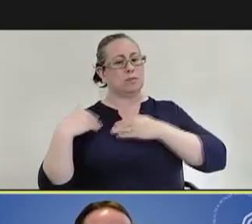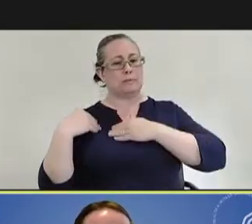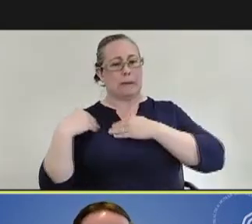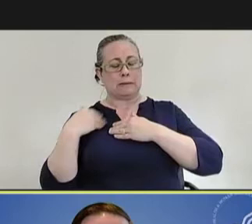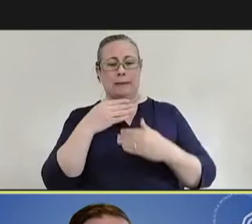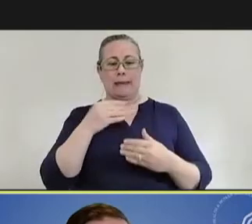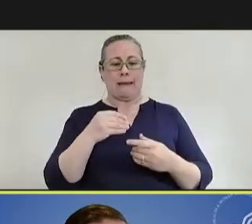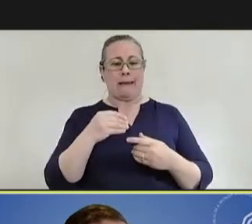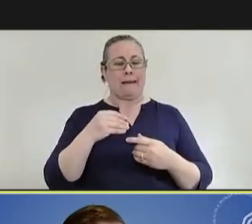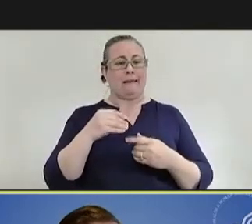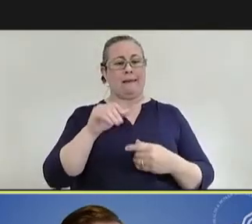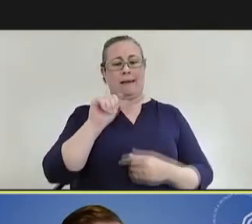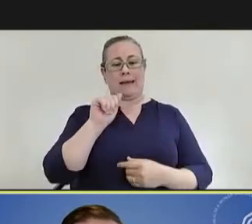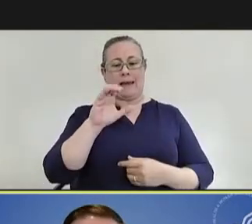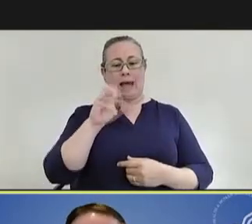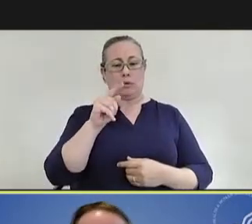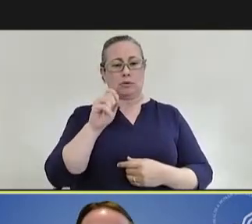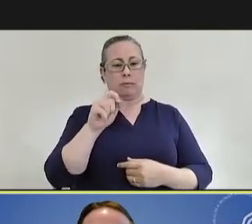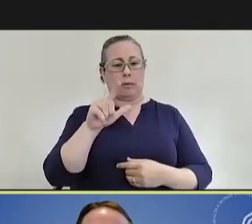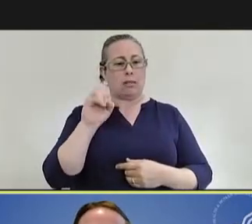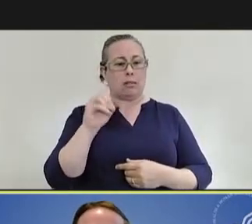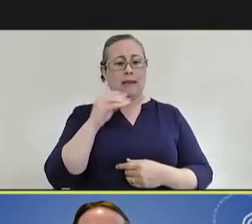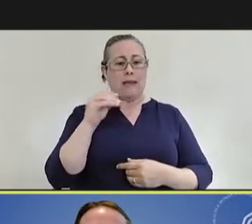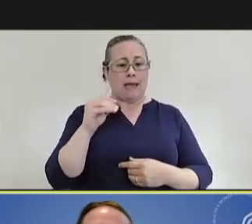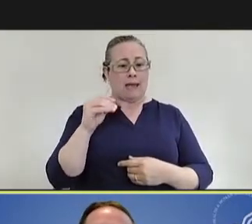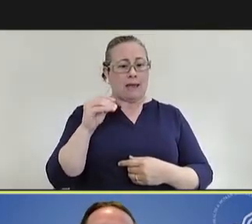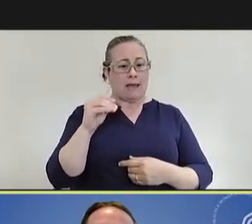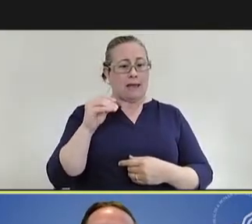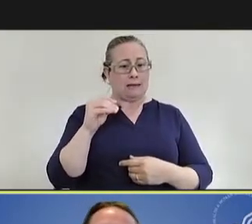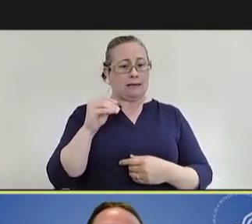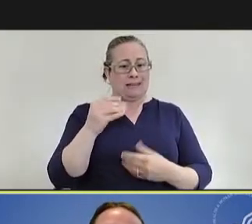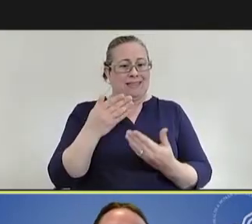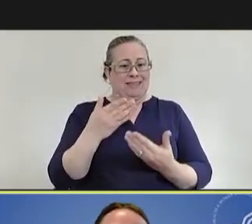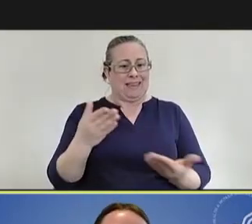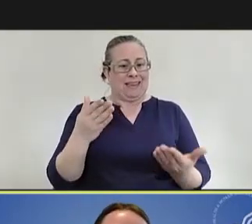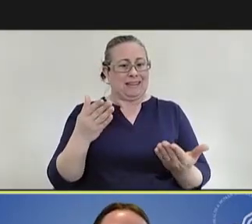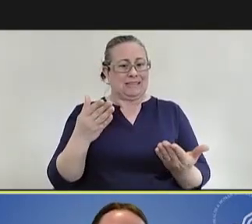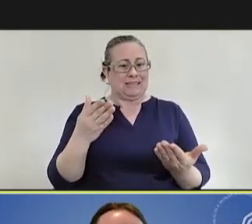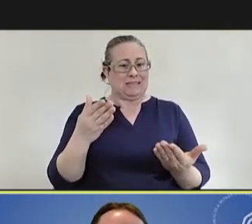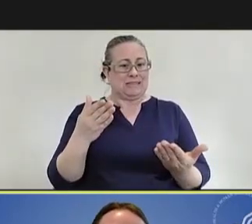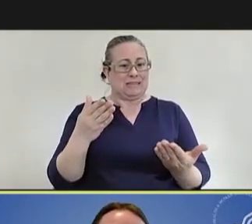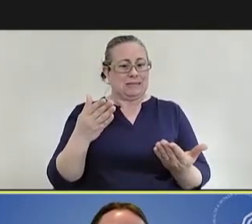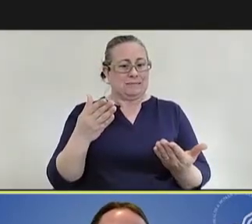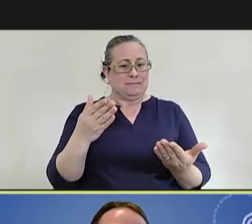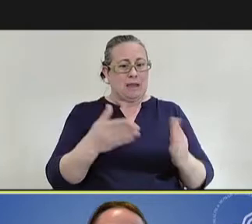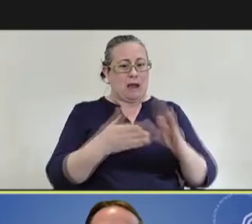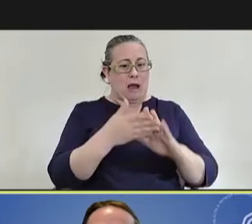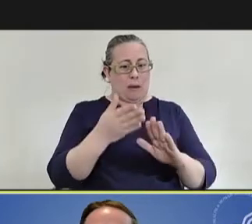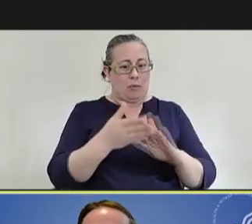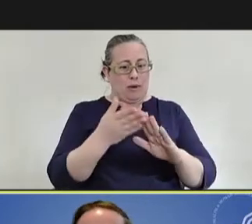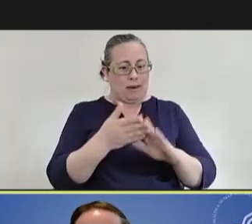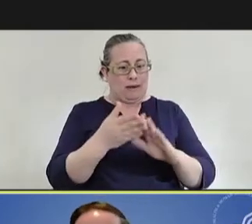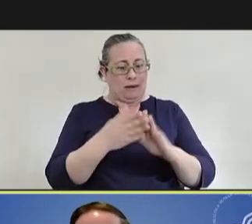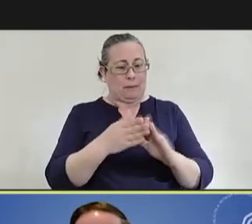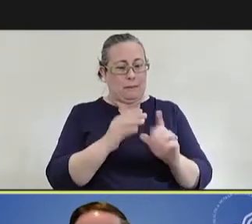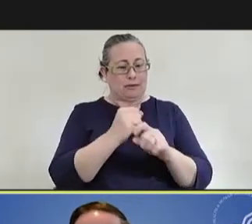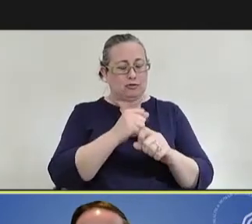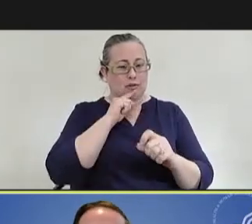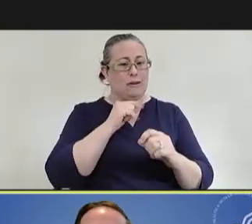you know, they aren't autonomously operating, doing things that we don't like. Want to ensure they're robust and reliable. They produce what you want them to produce with